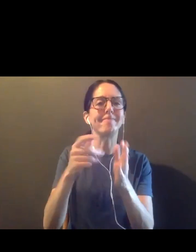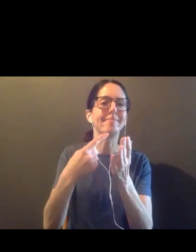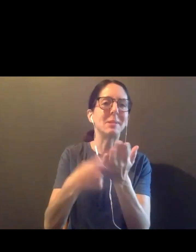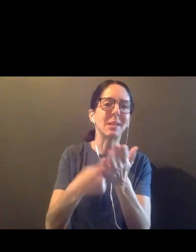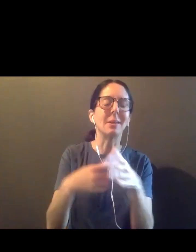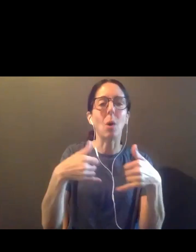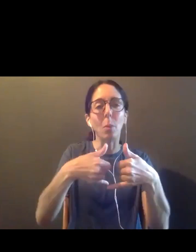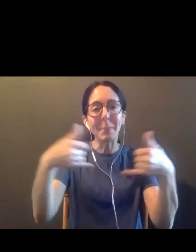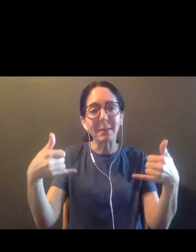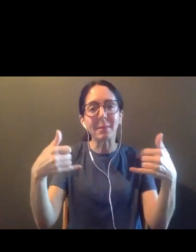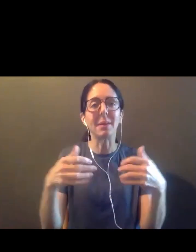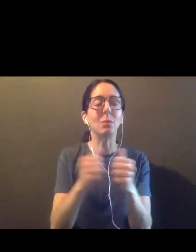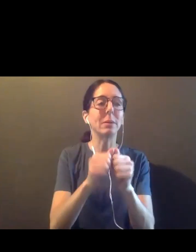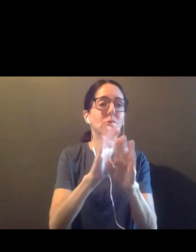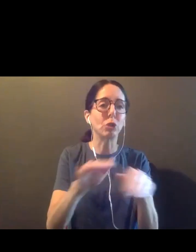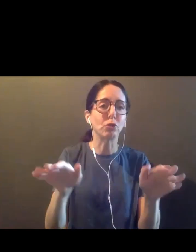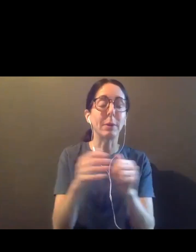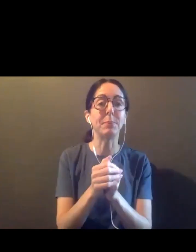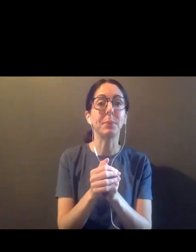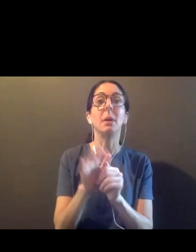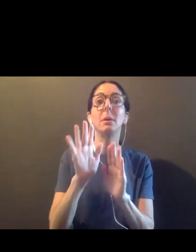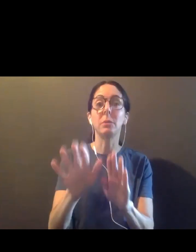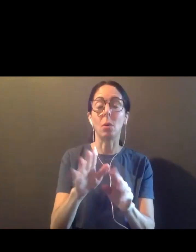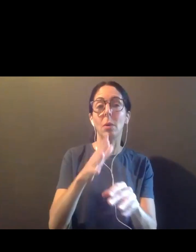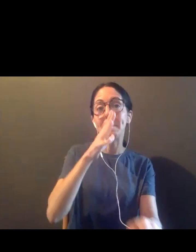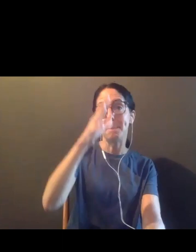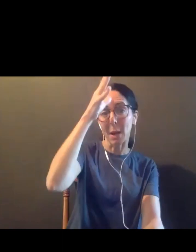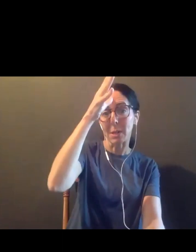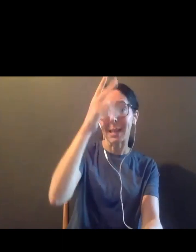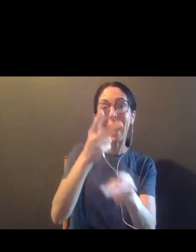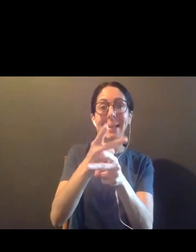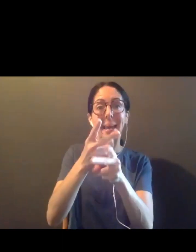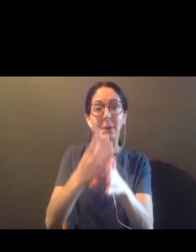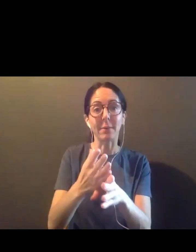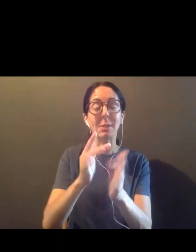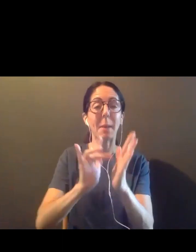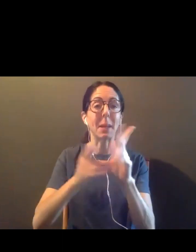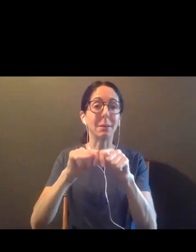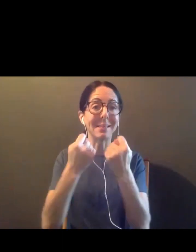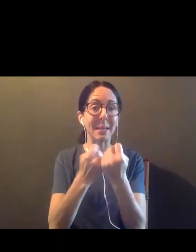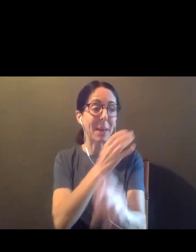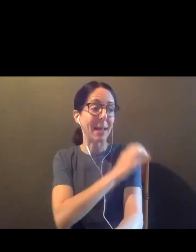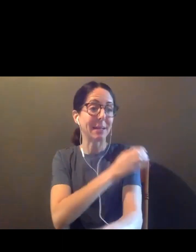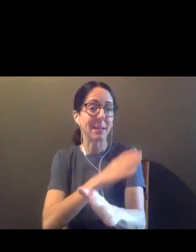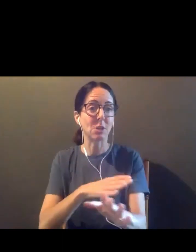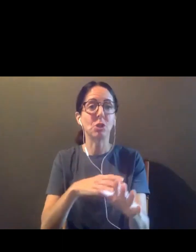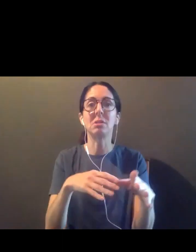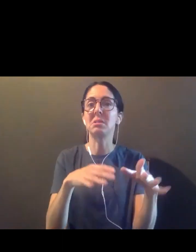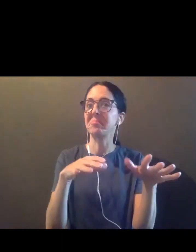We had an equal distribution of parents and caregivers, medical team, and clinicians as a part of our discussion.